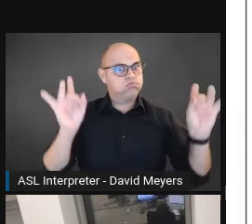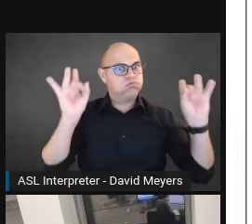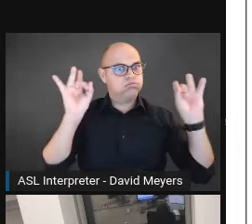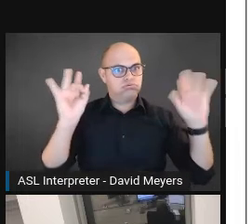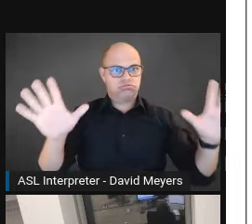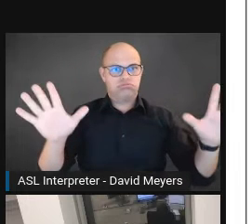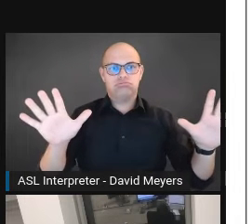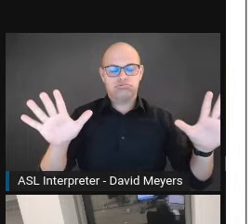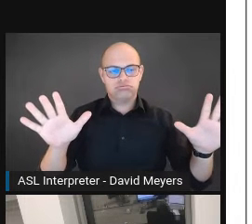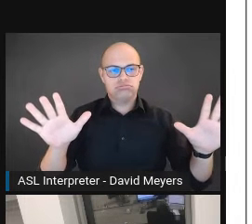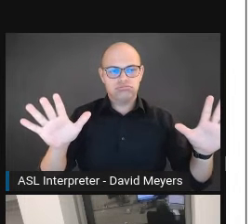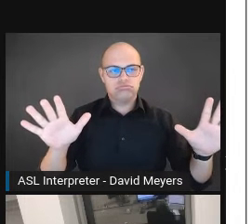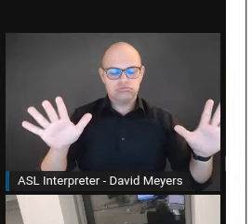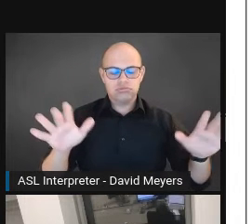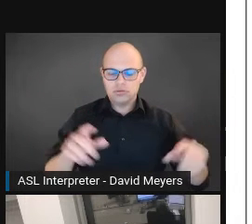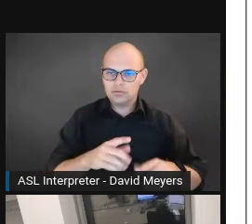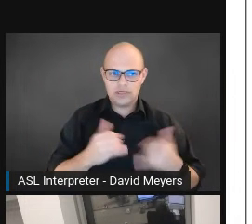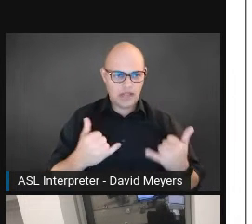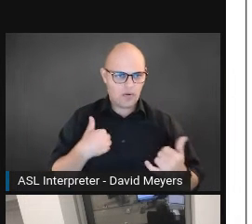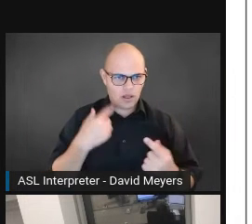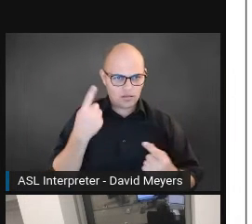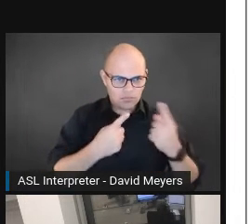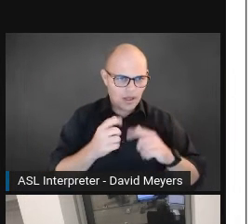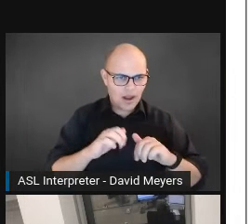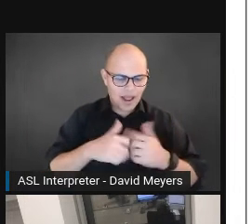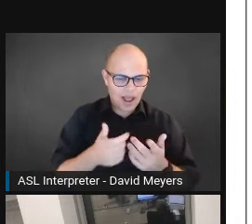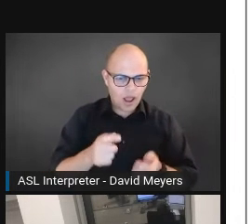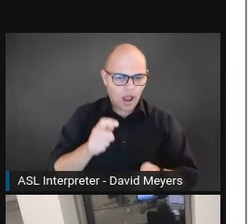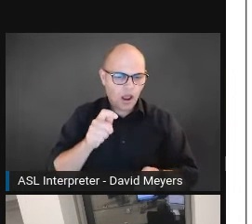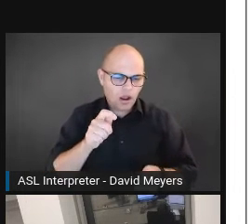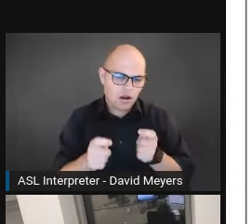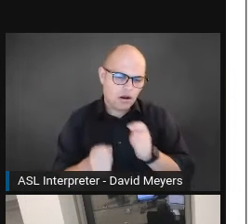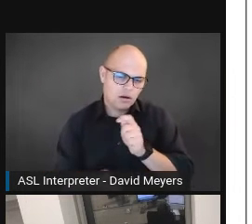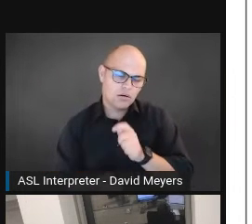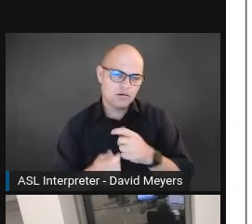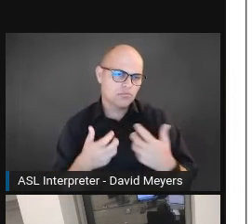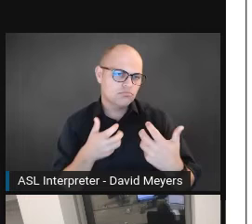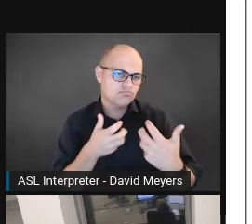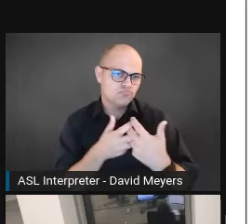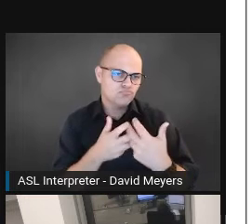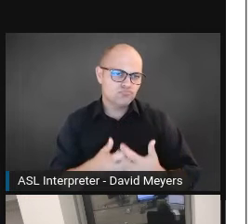Now think about customization. Is it possible to customize the plugin features